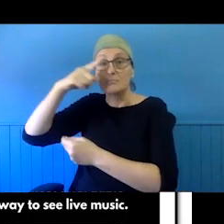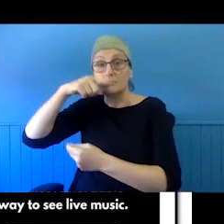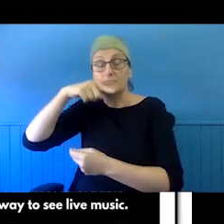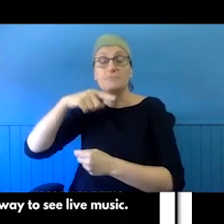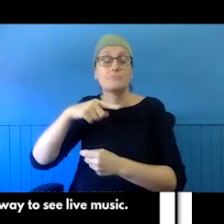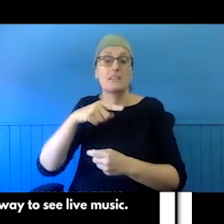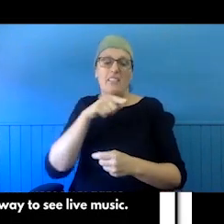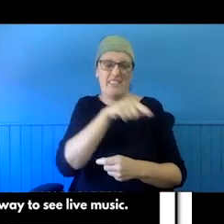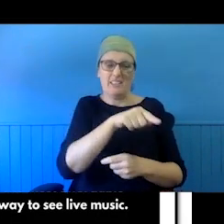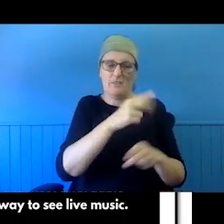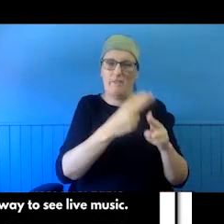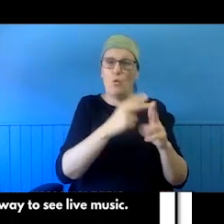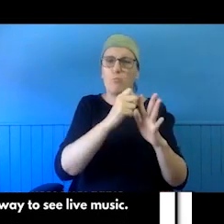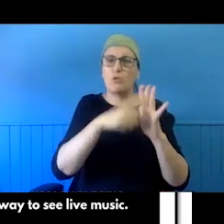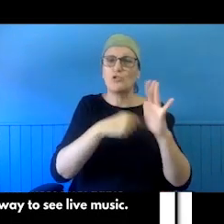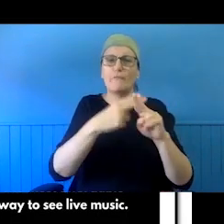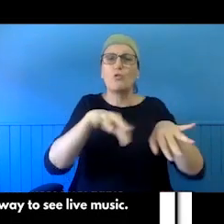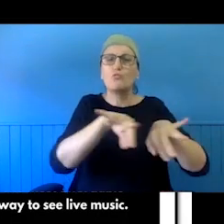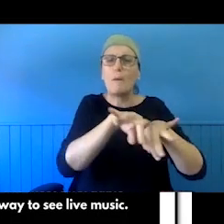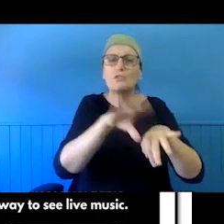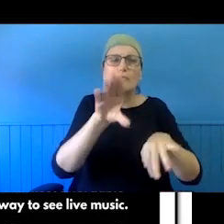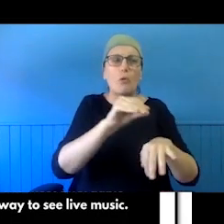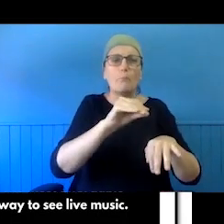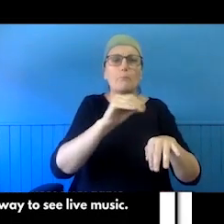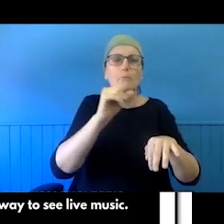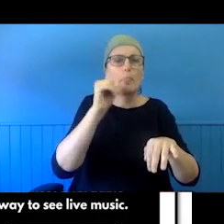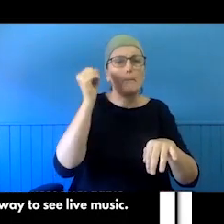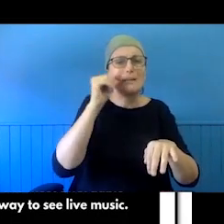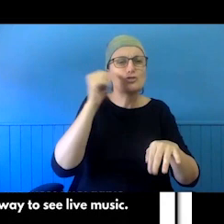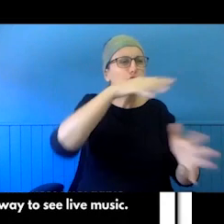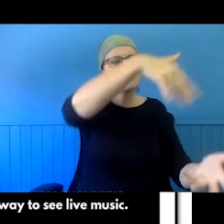Shebar - a ridesharing service for women driven by women, hopes to give